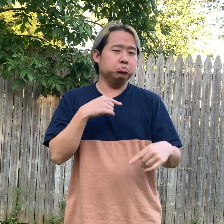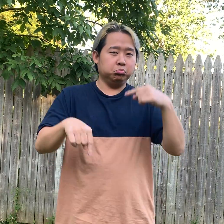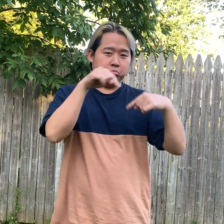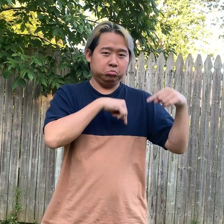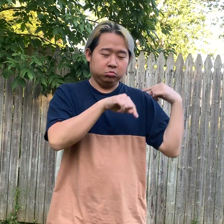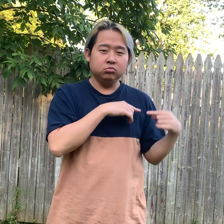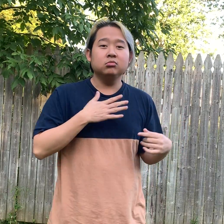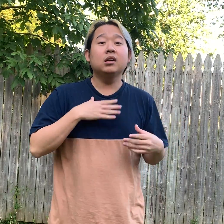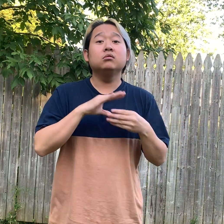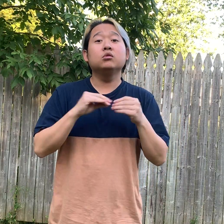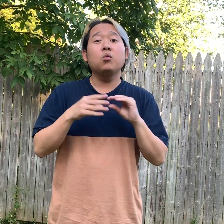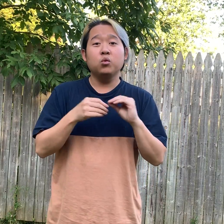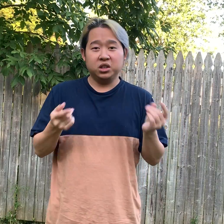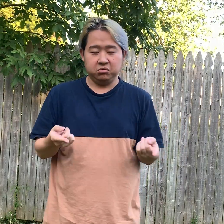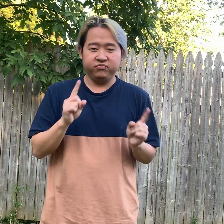the story and explain how I got to where I am today.